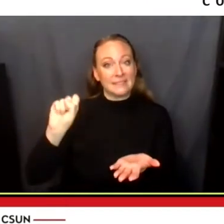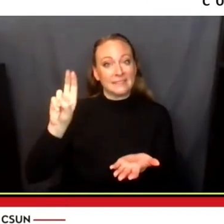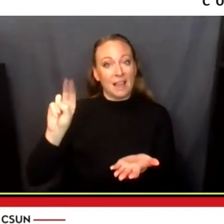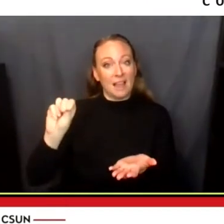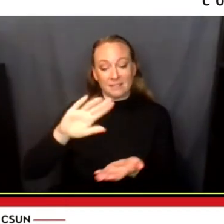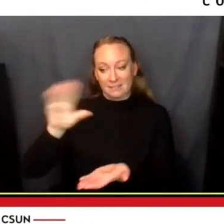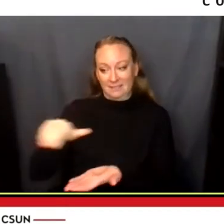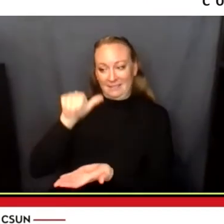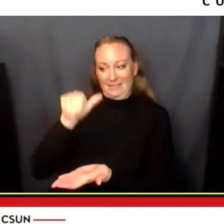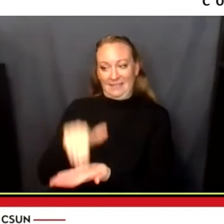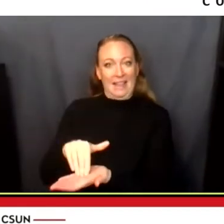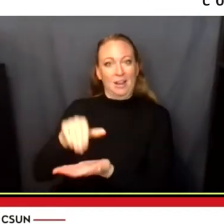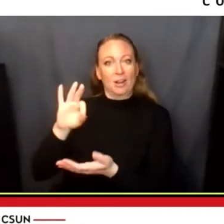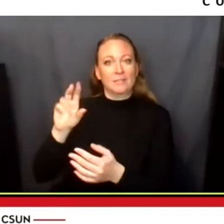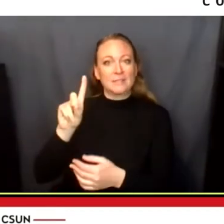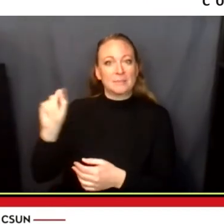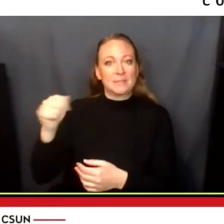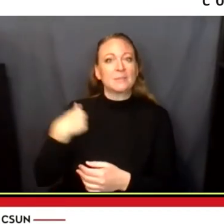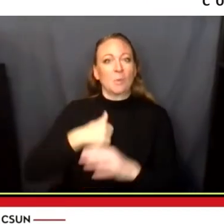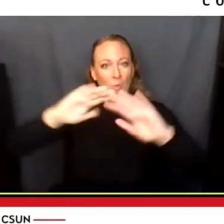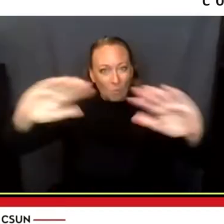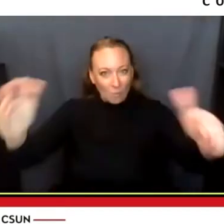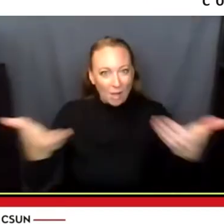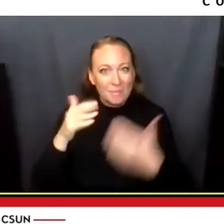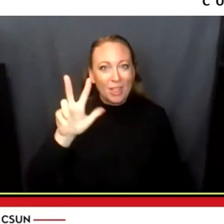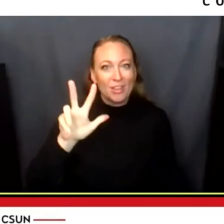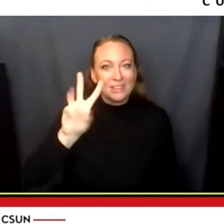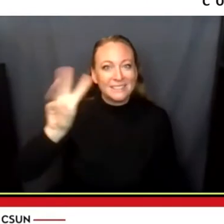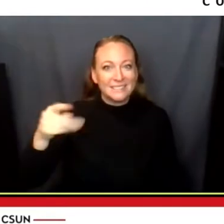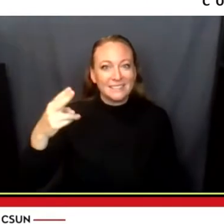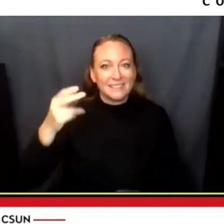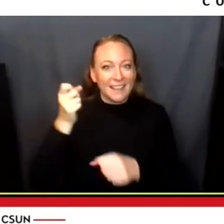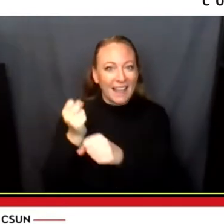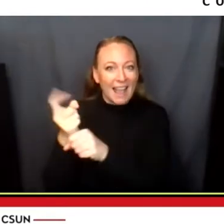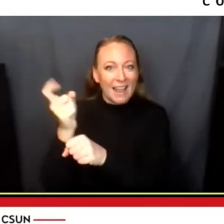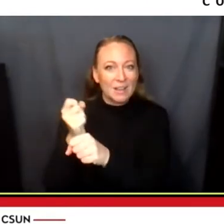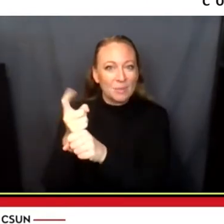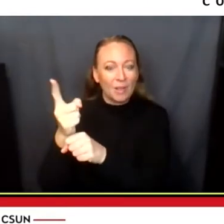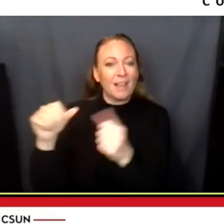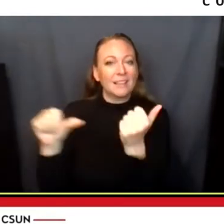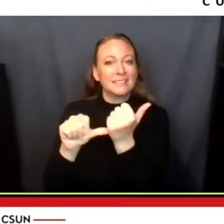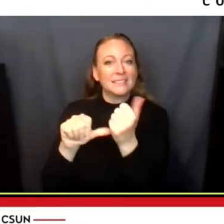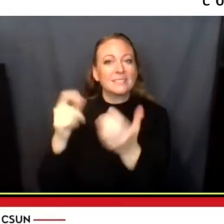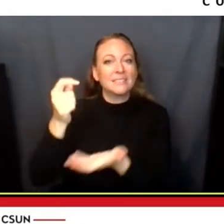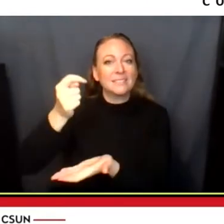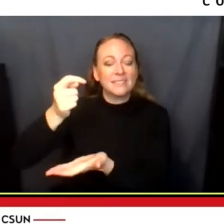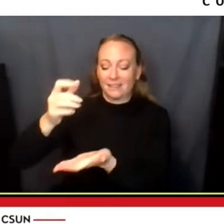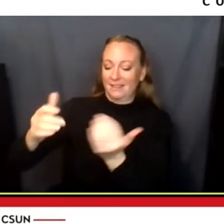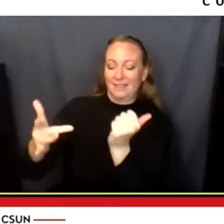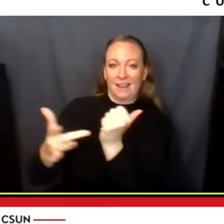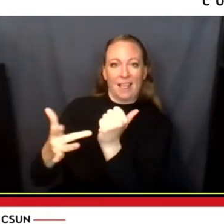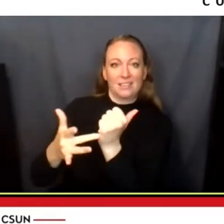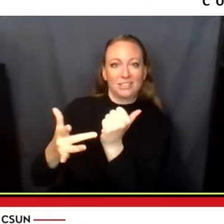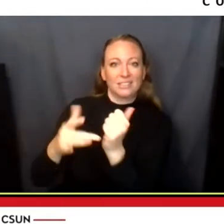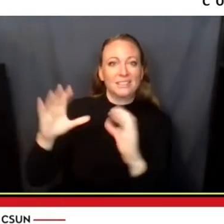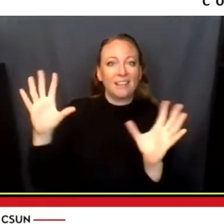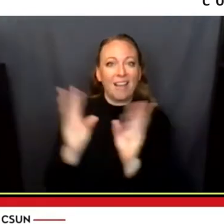to the 36th Annual CSUN Assistive Technology Conference. I want to sincerely thank all of you